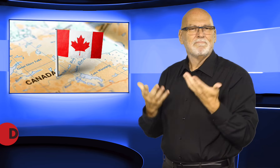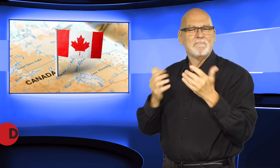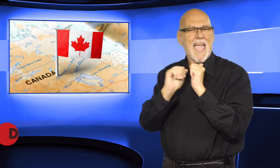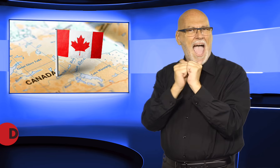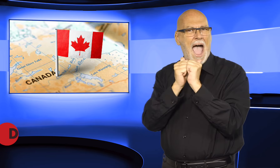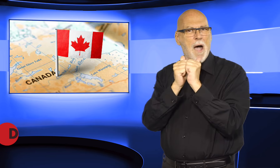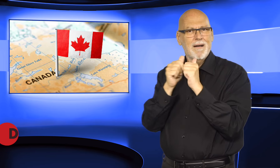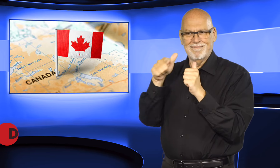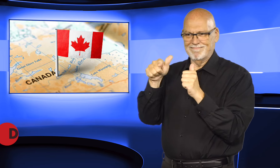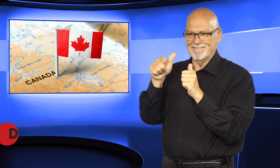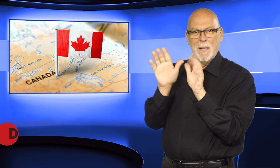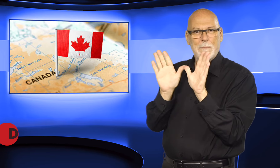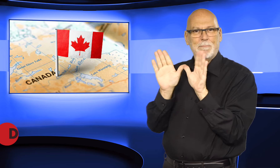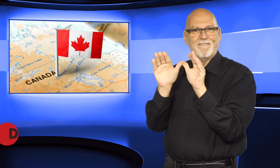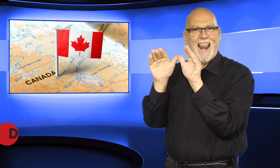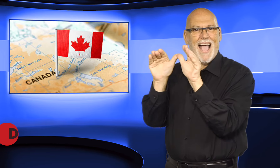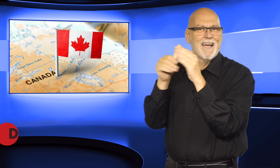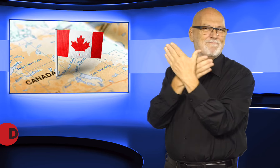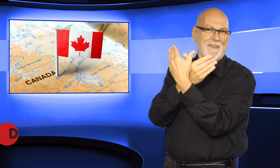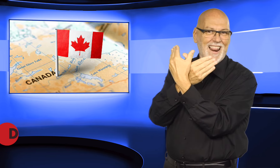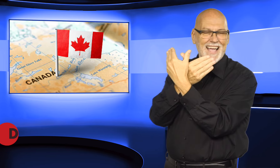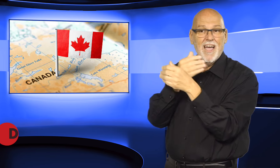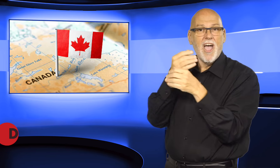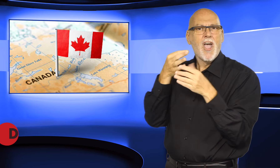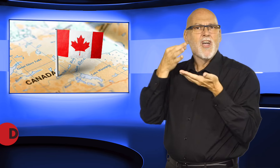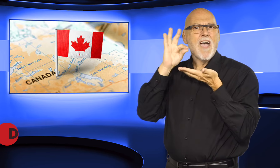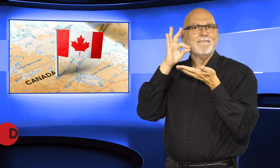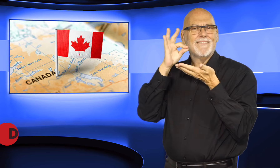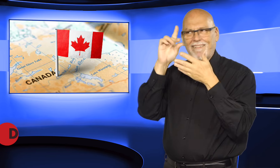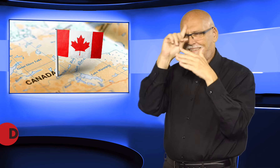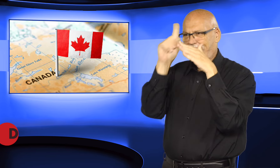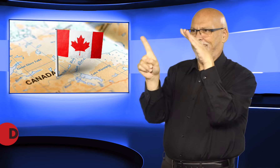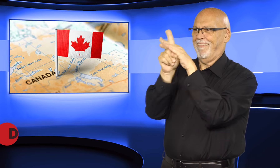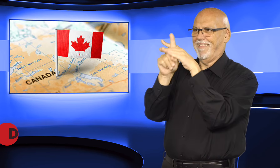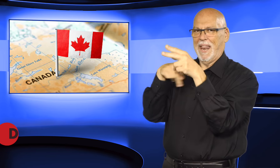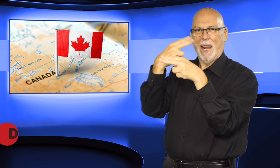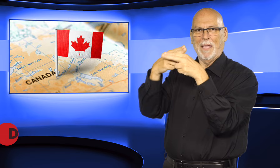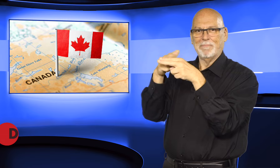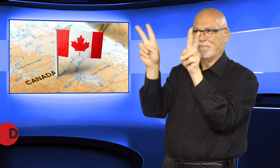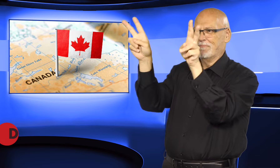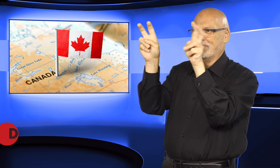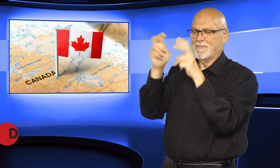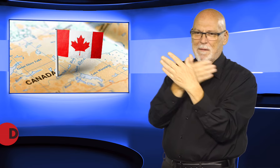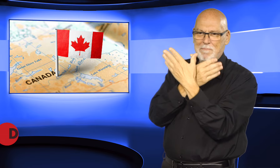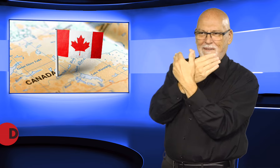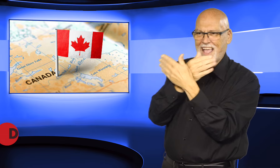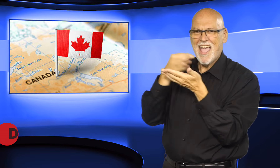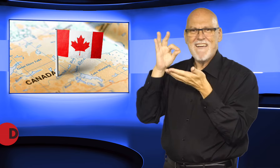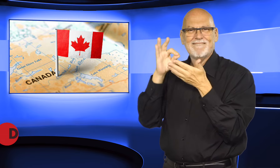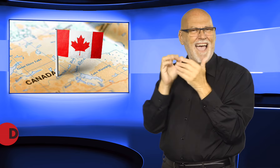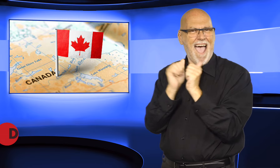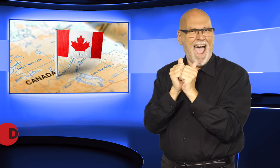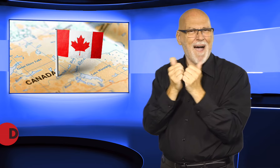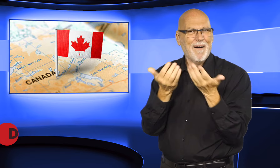[ANSELMO]: How was the name “Butterfly Cafe” decided?